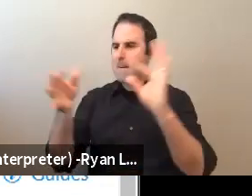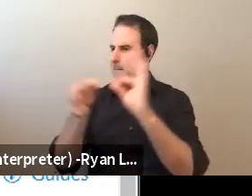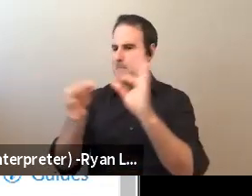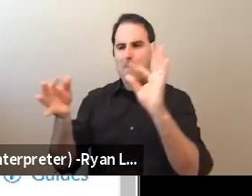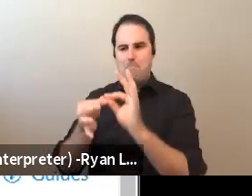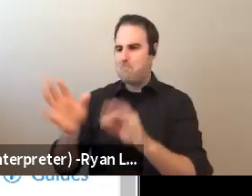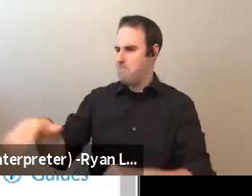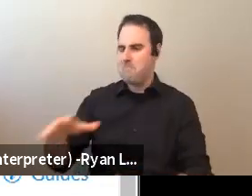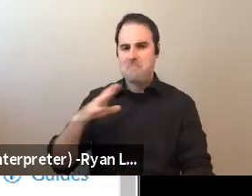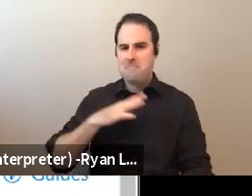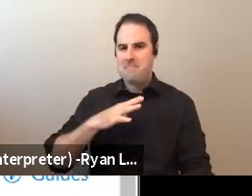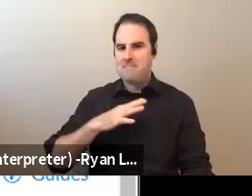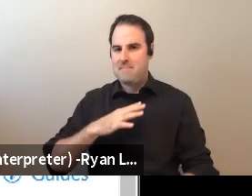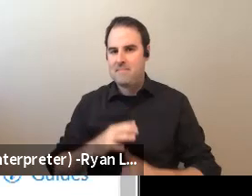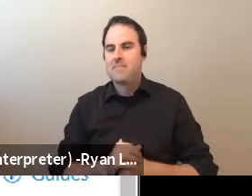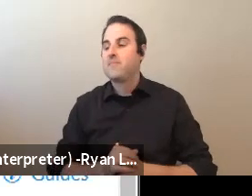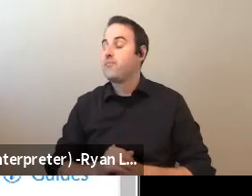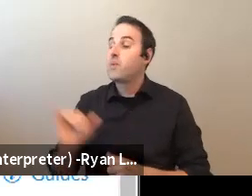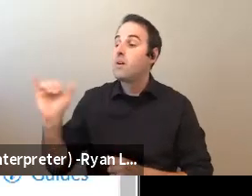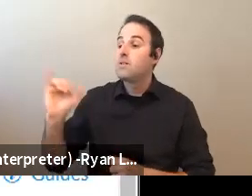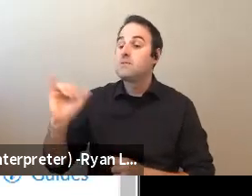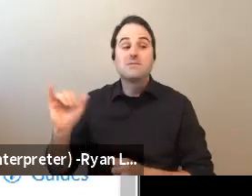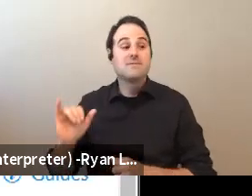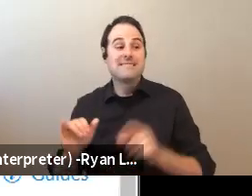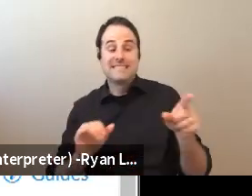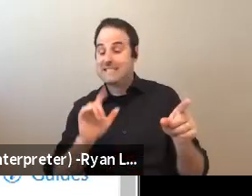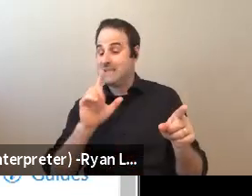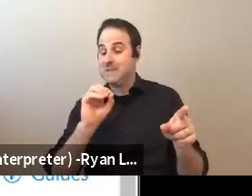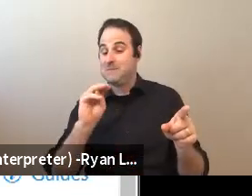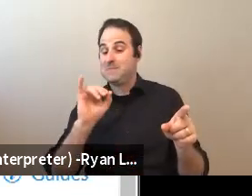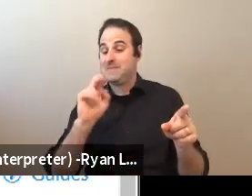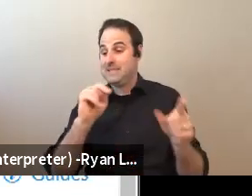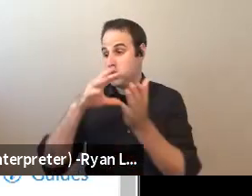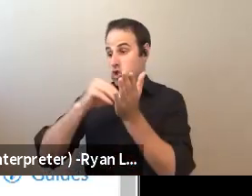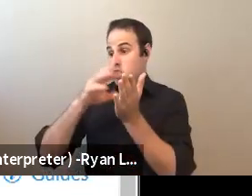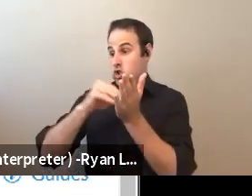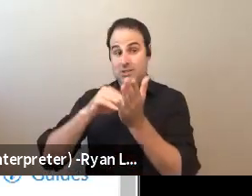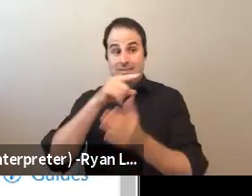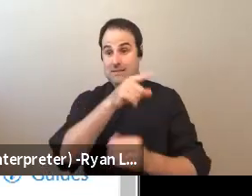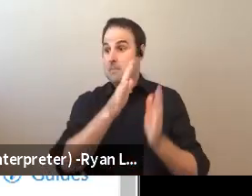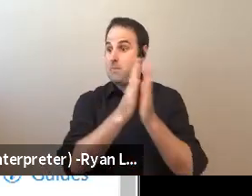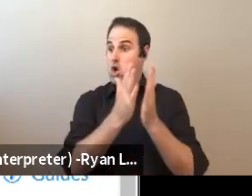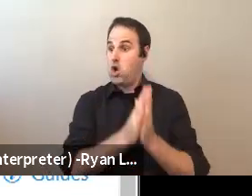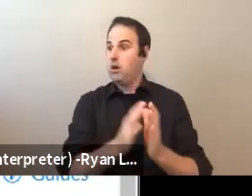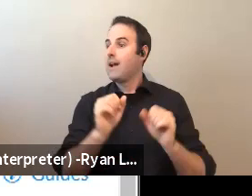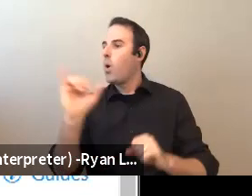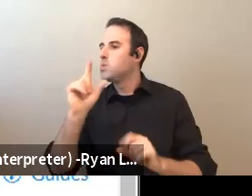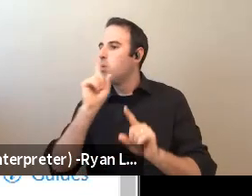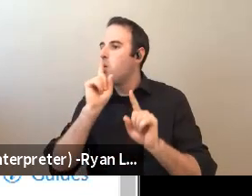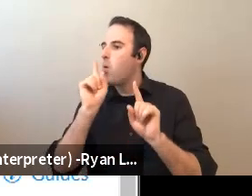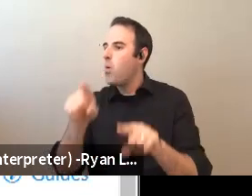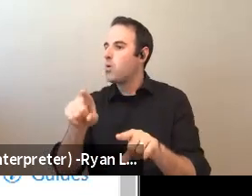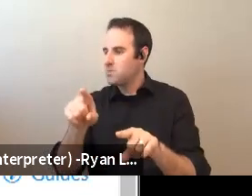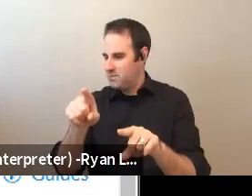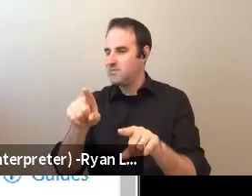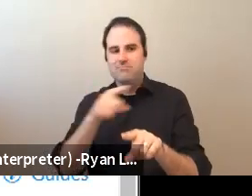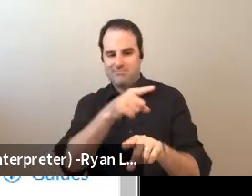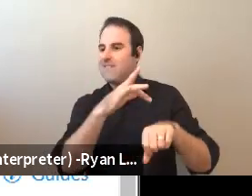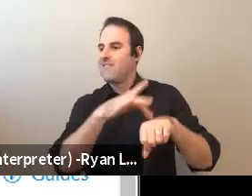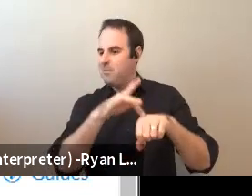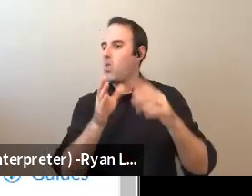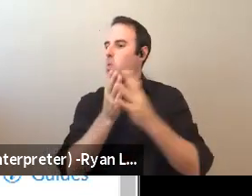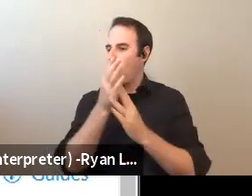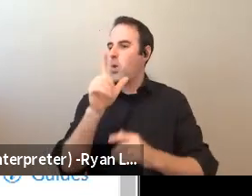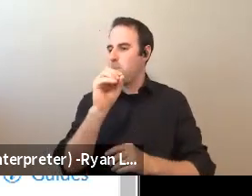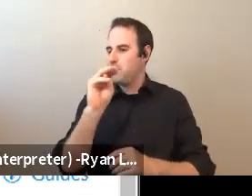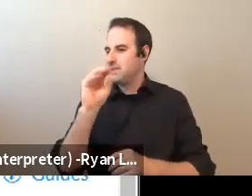Sally Potter: And additionally, the all of those books that are on looming learning can be ordered you they they're they're available through lumen. A lot of them are available on Amazon, as well. Okay.